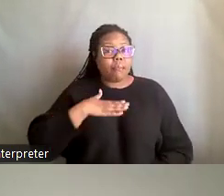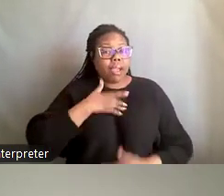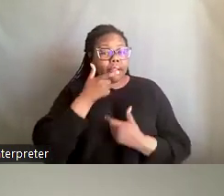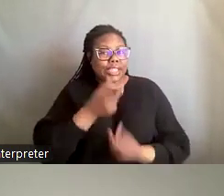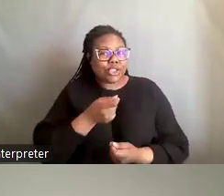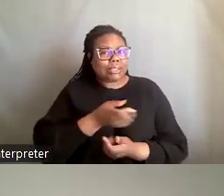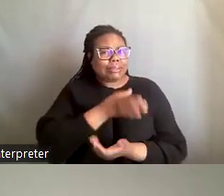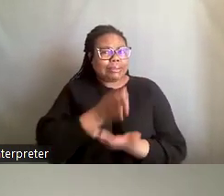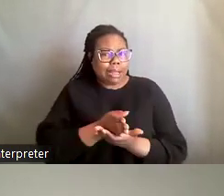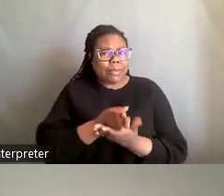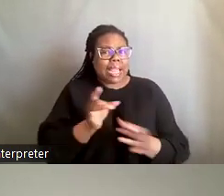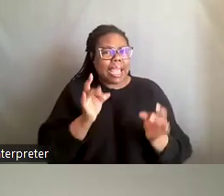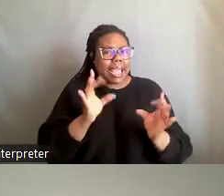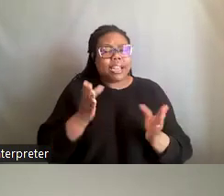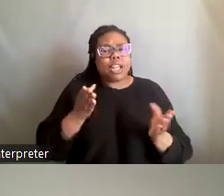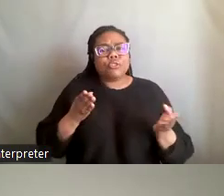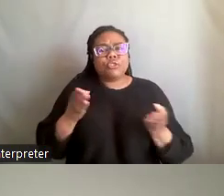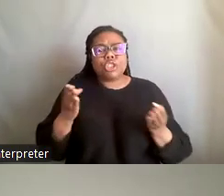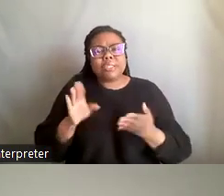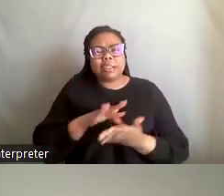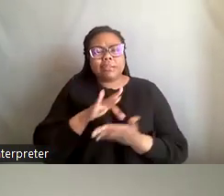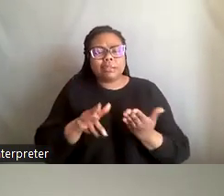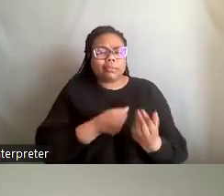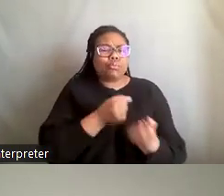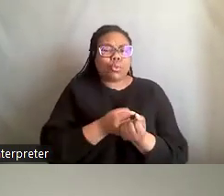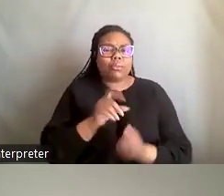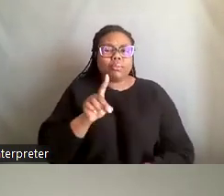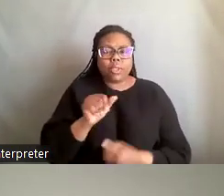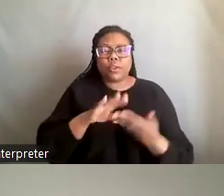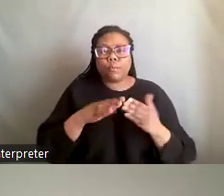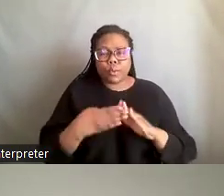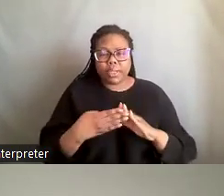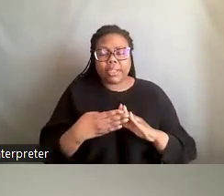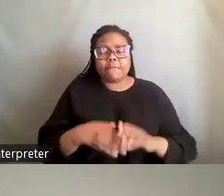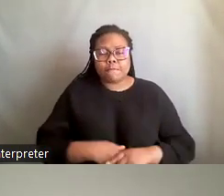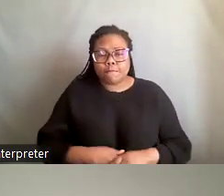Lori from Jacksonville, Florida. My interest is in stopping hate and service cancellations supporting the